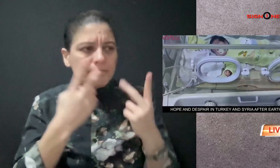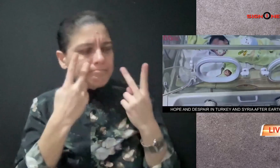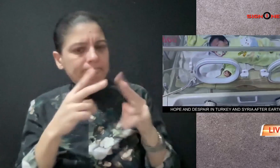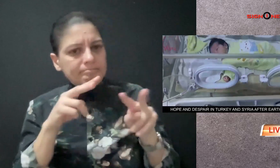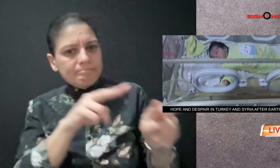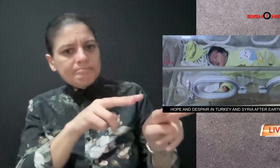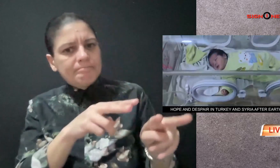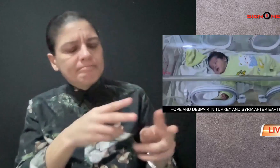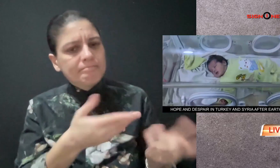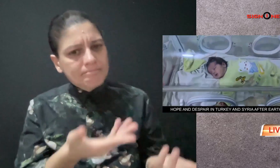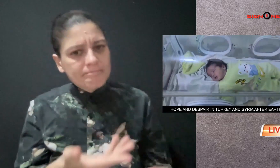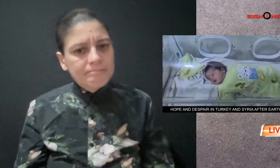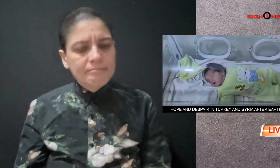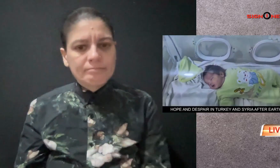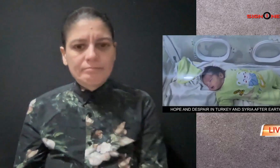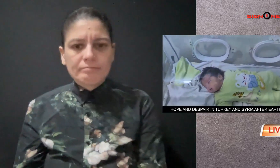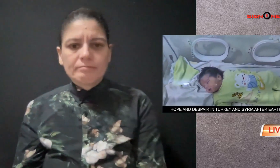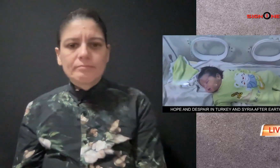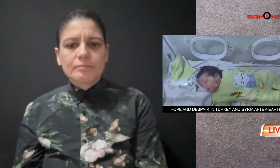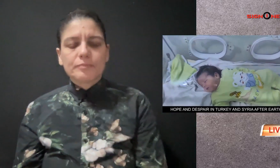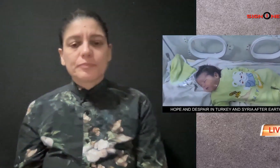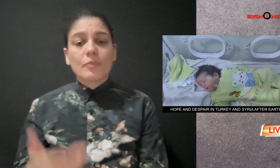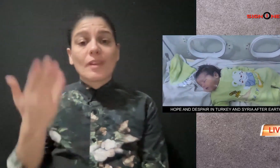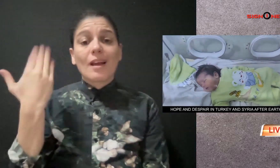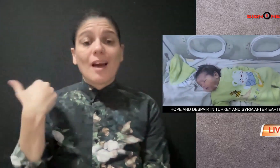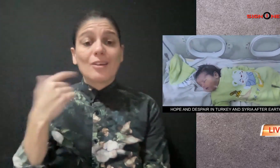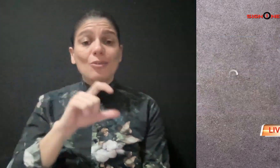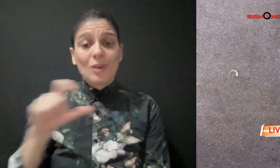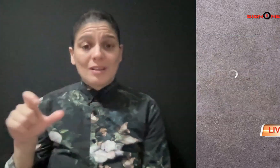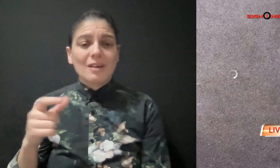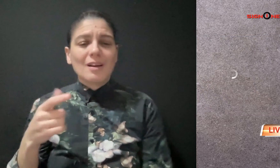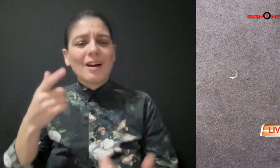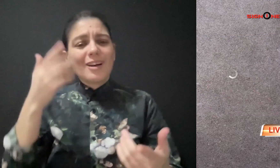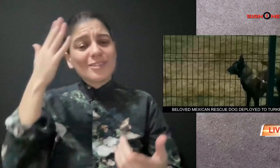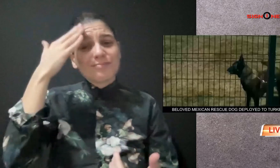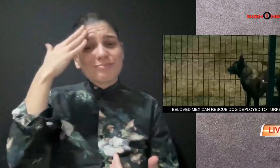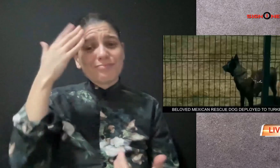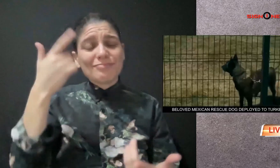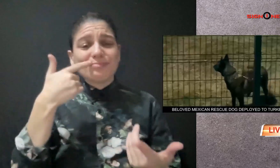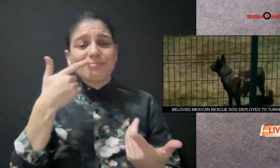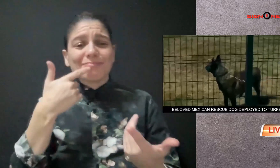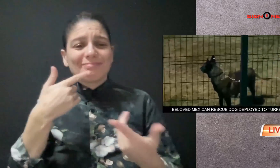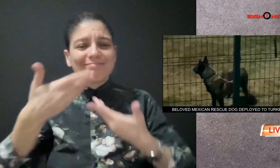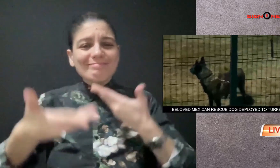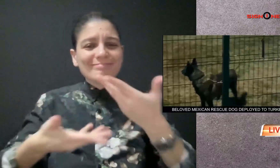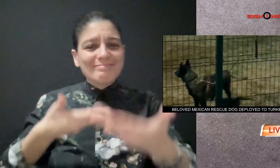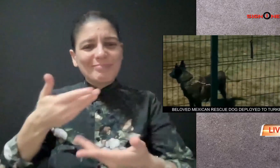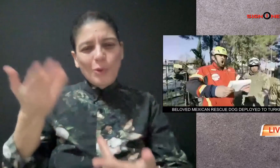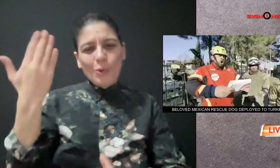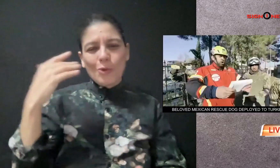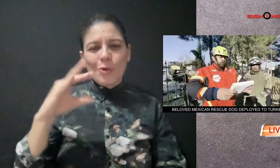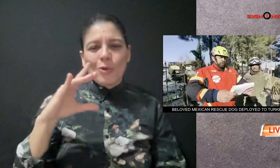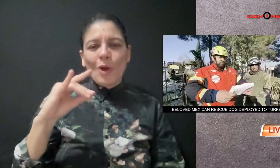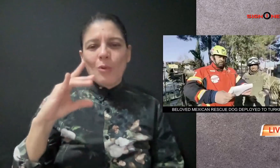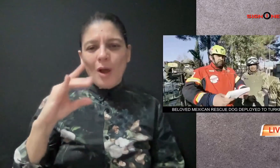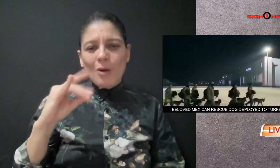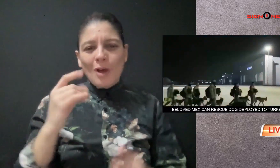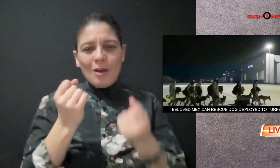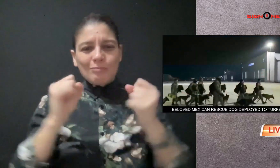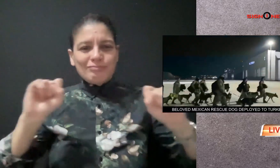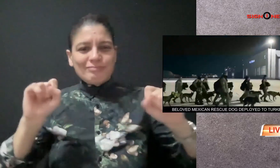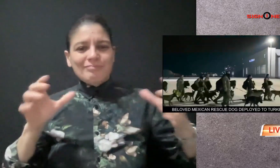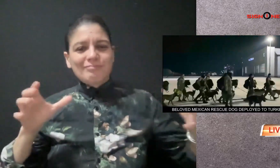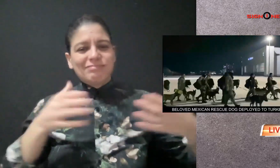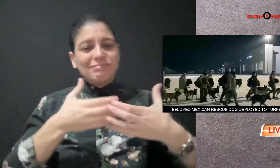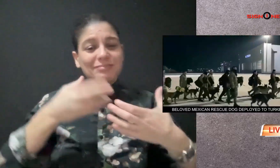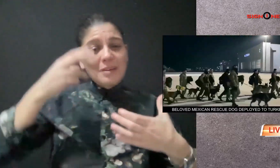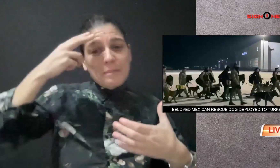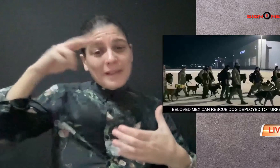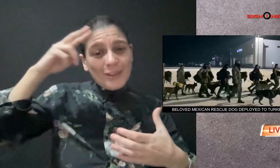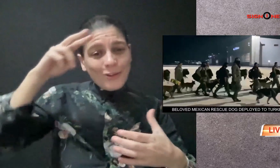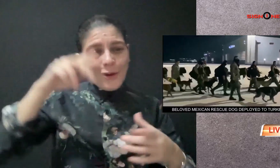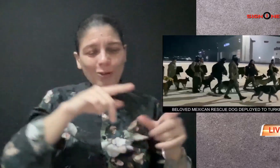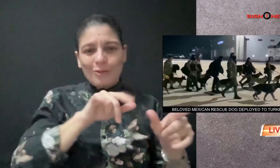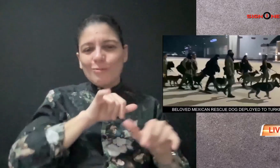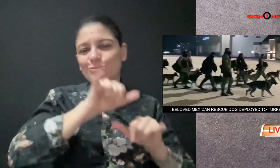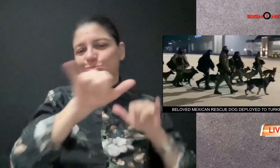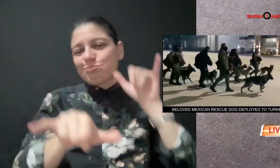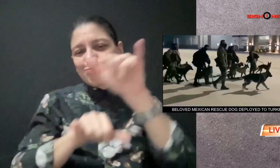to the baby last week we told you about the group of rescue dogs from Mexico who were